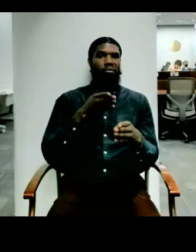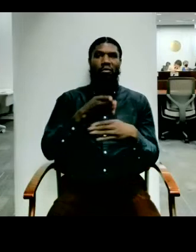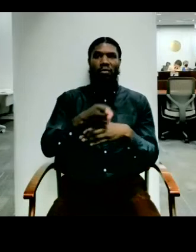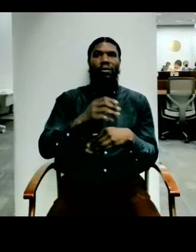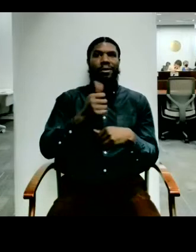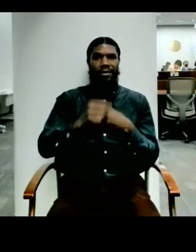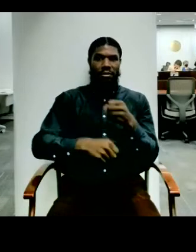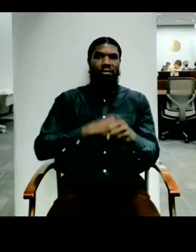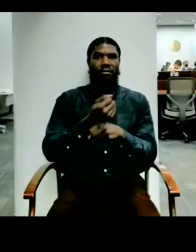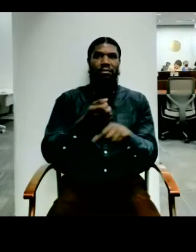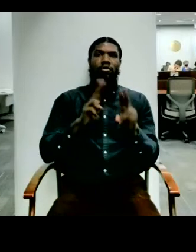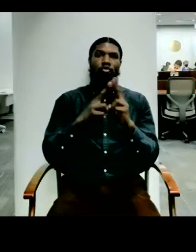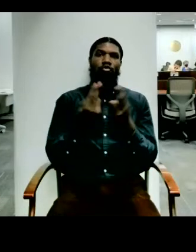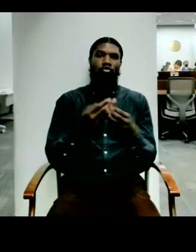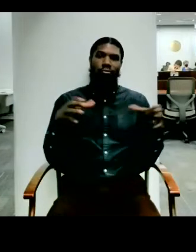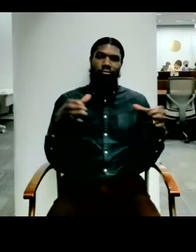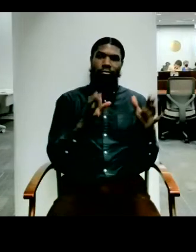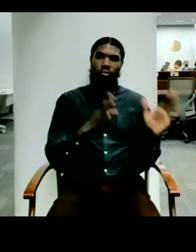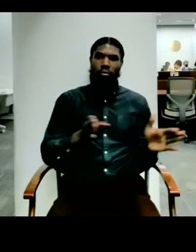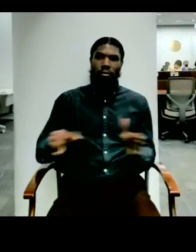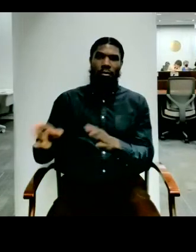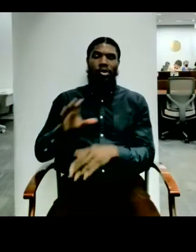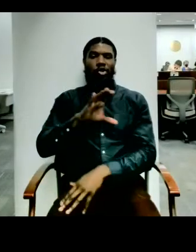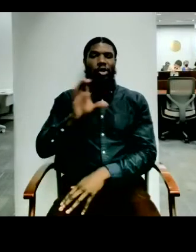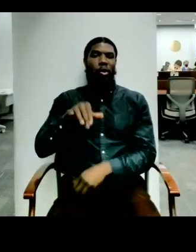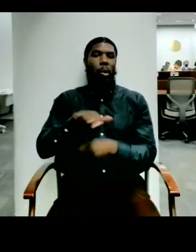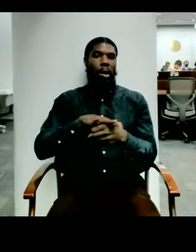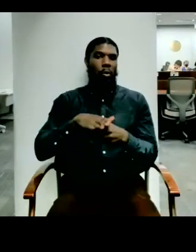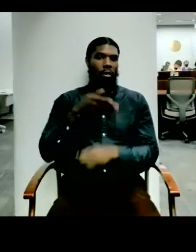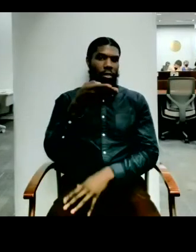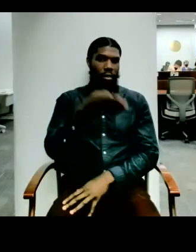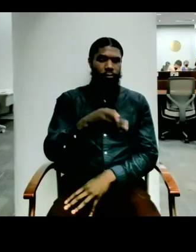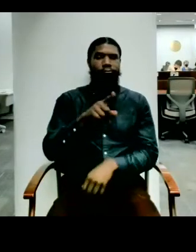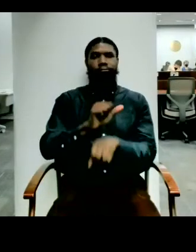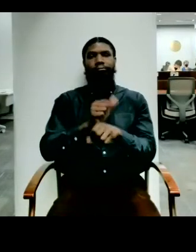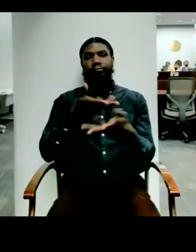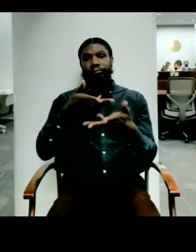in the Chicago area working with labor areas and founding member